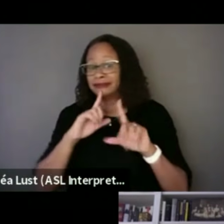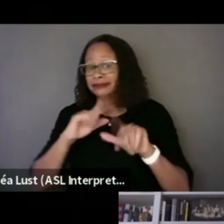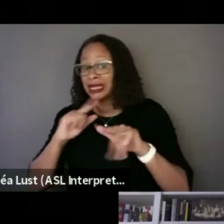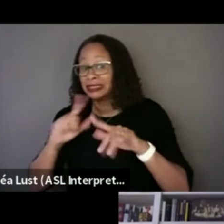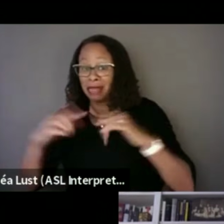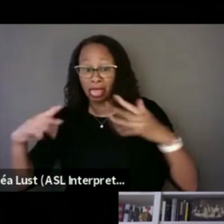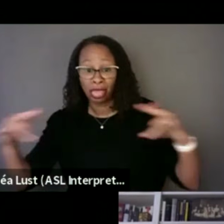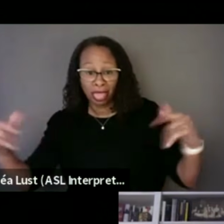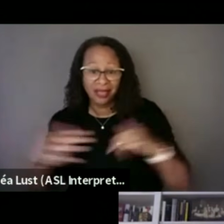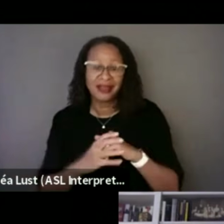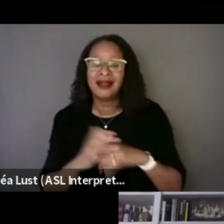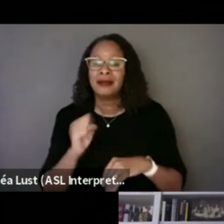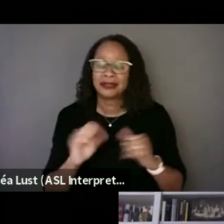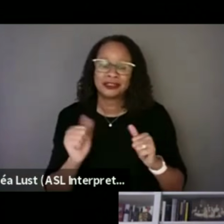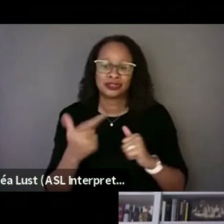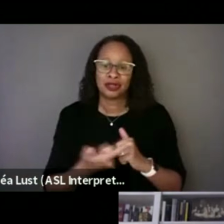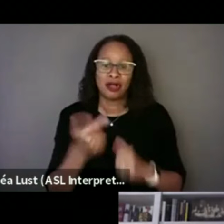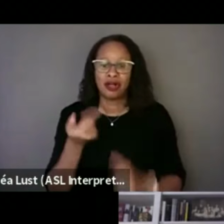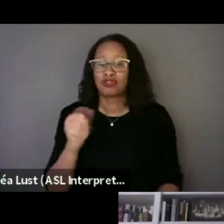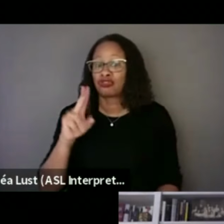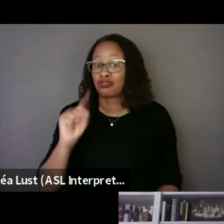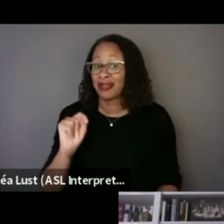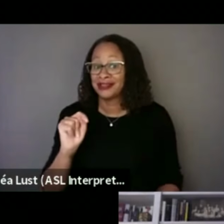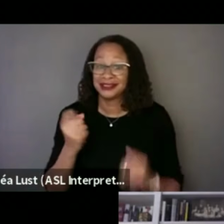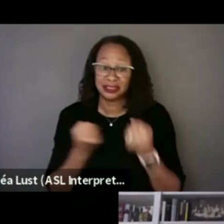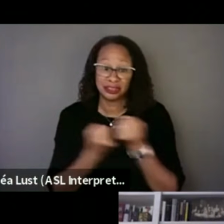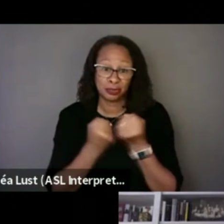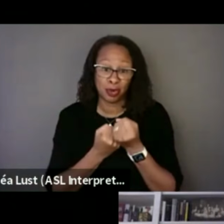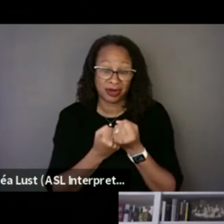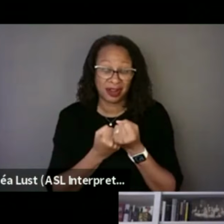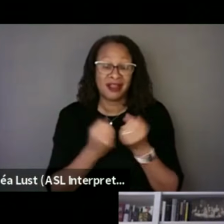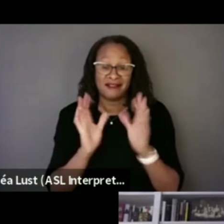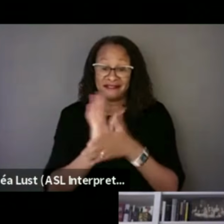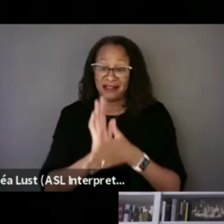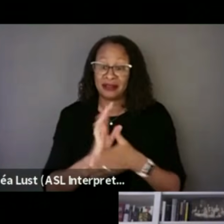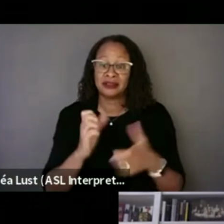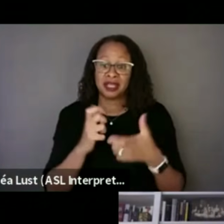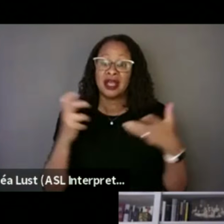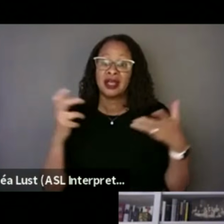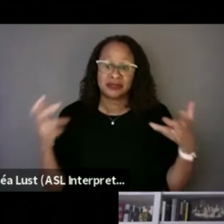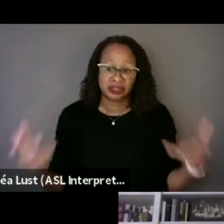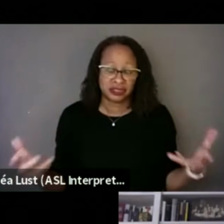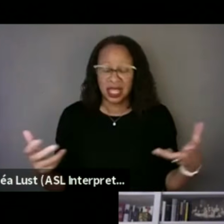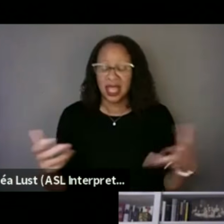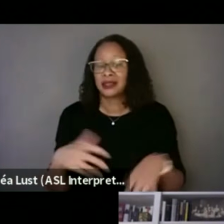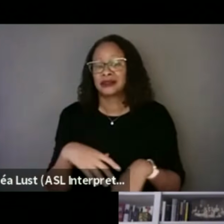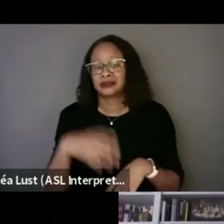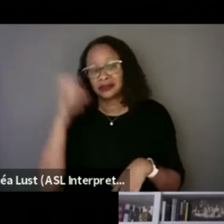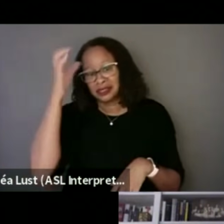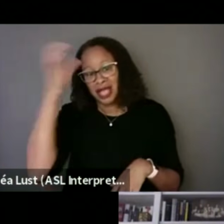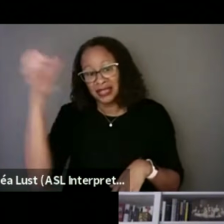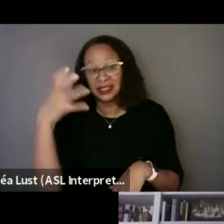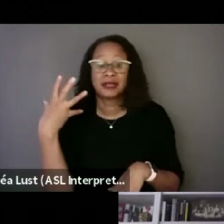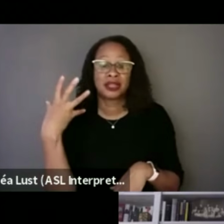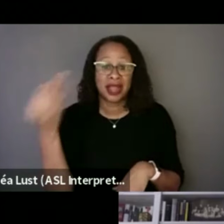but it was an all grant spended film. So, there was a lot of like proof of concept and then going out and earning, you know,